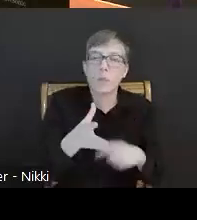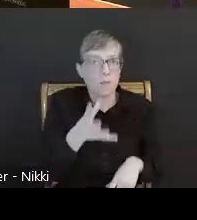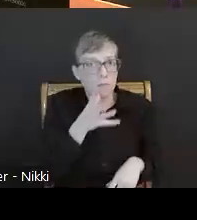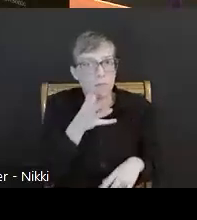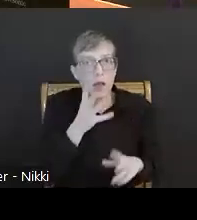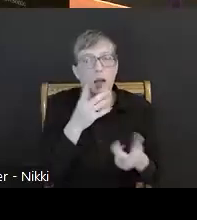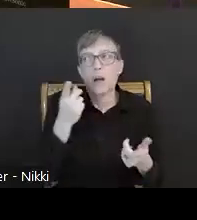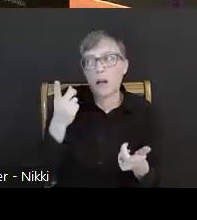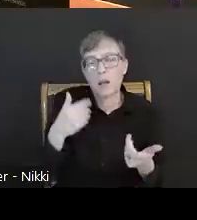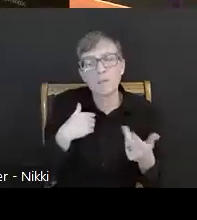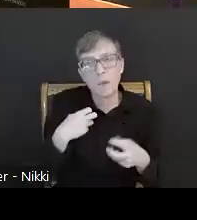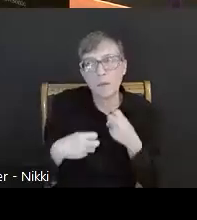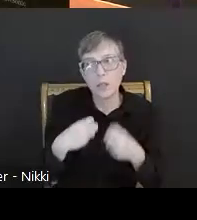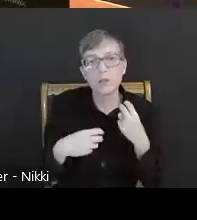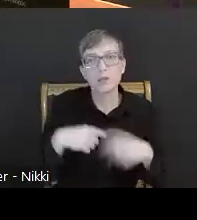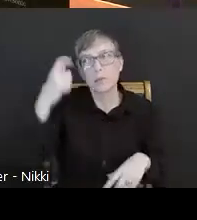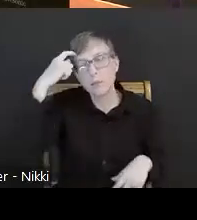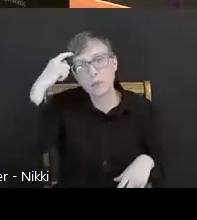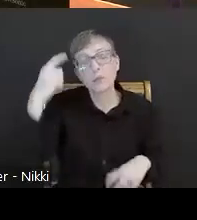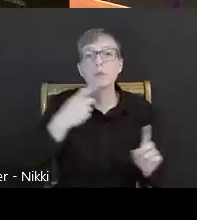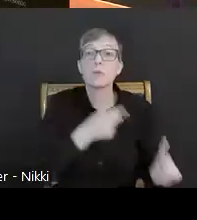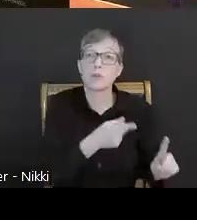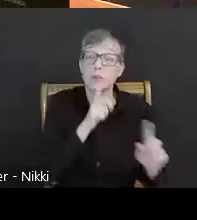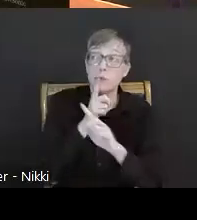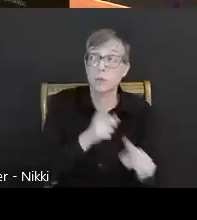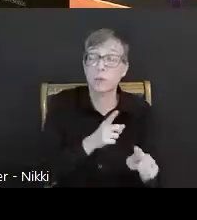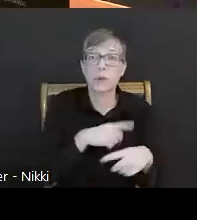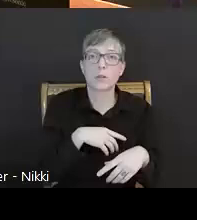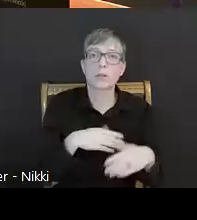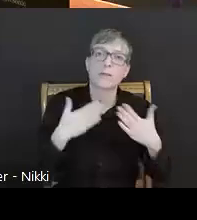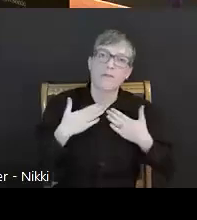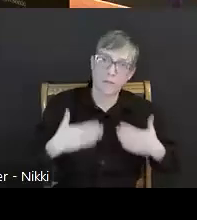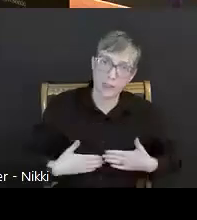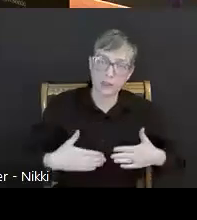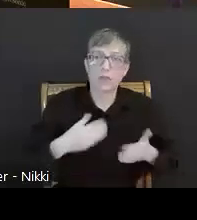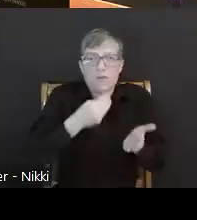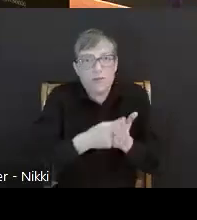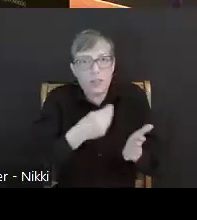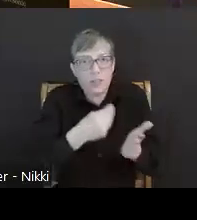physical and financial as well as emotional abuse by her ex-husband patient had a history